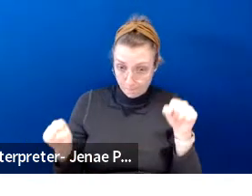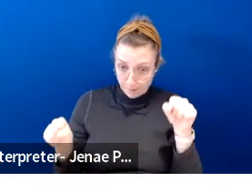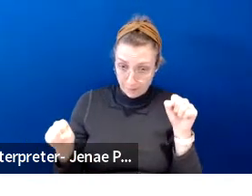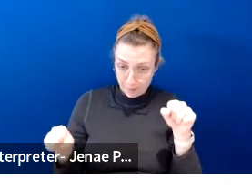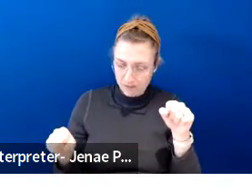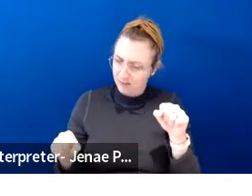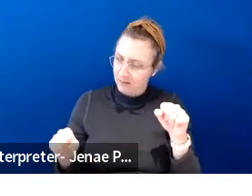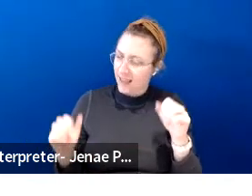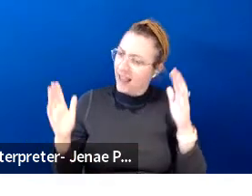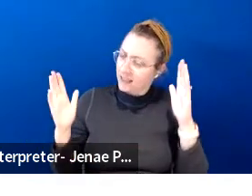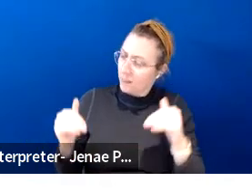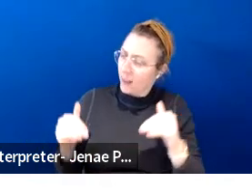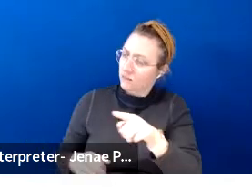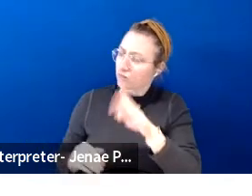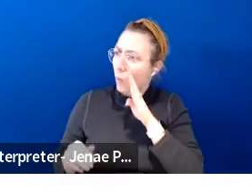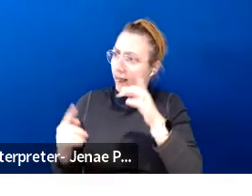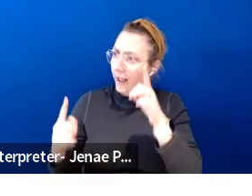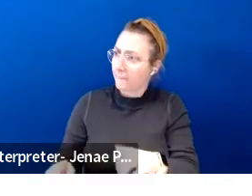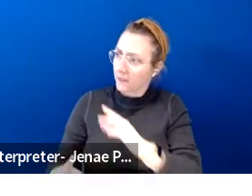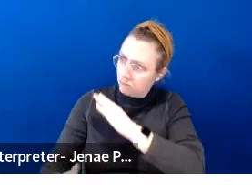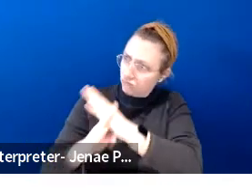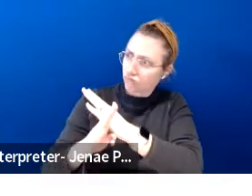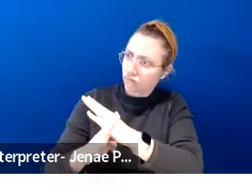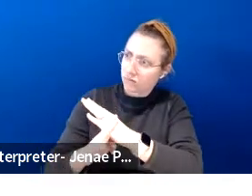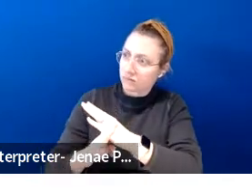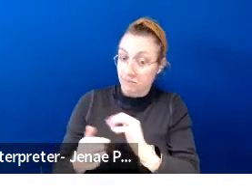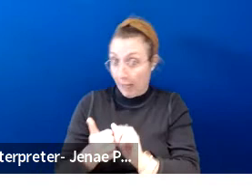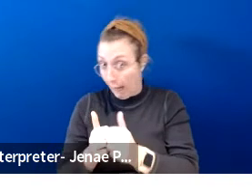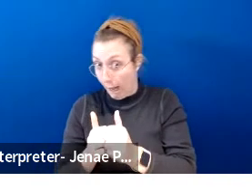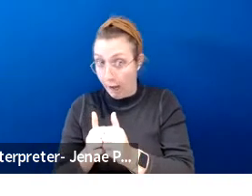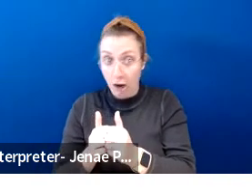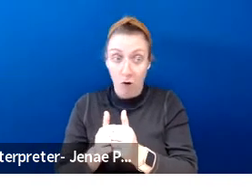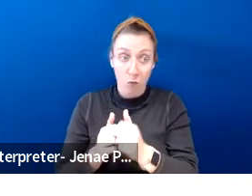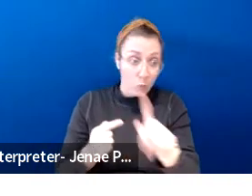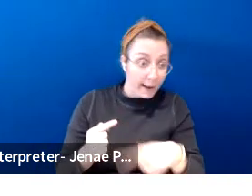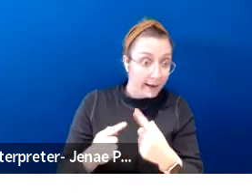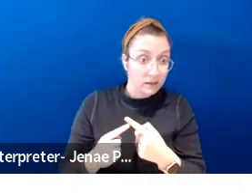will happen and you don't know that how they'll happen and recognizing the